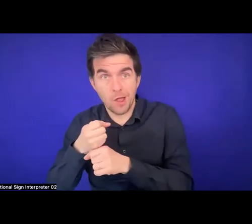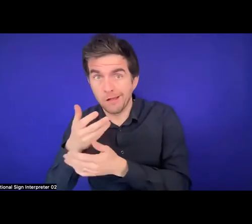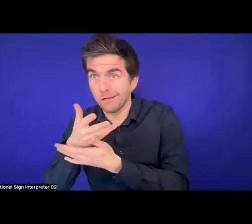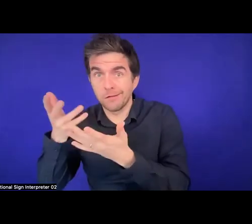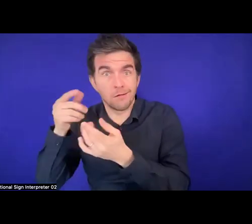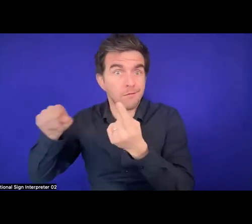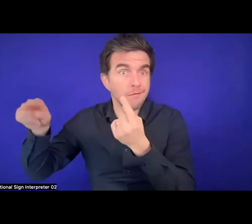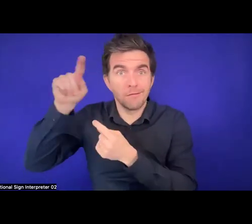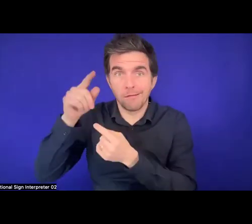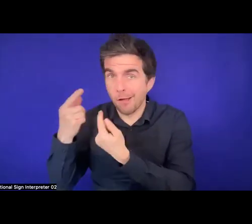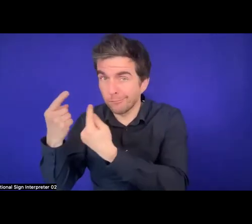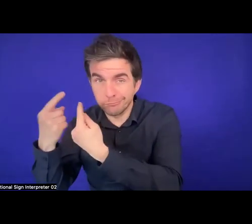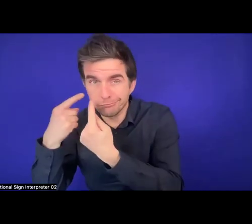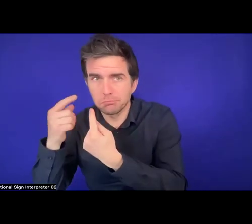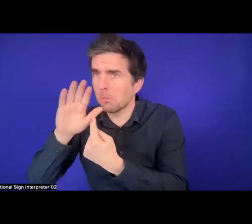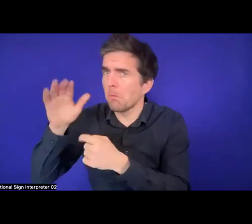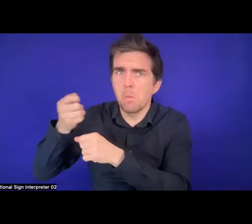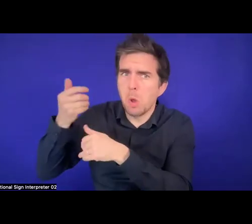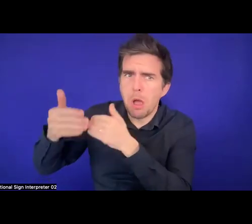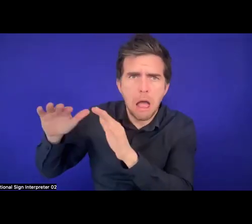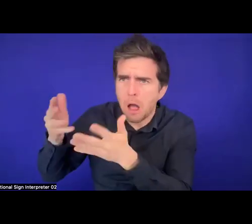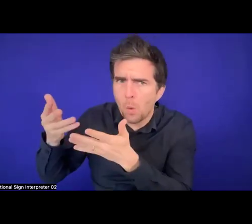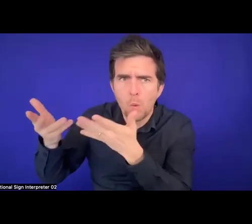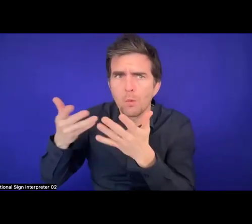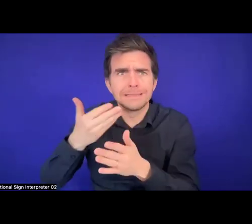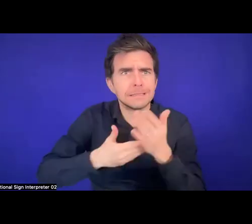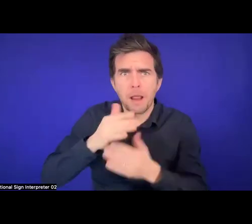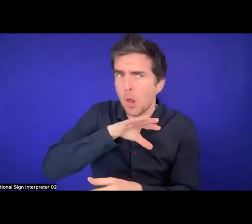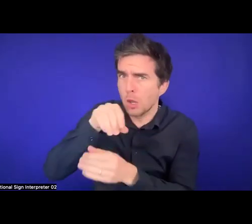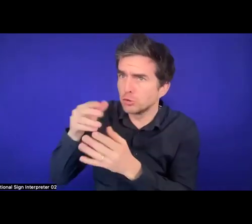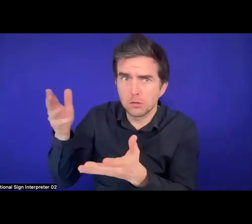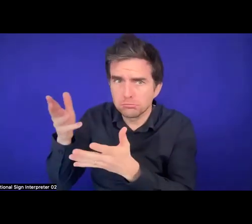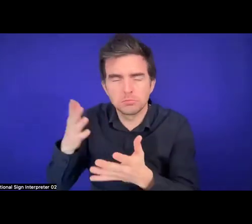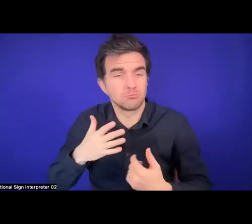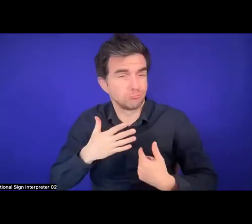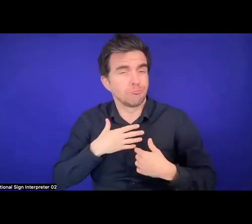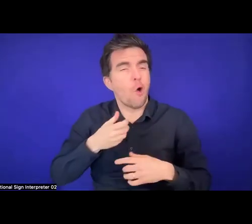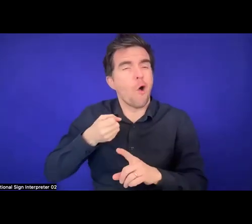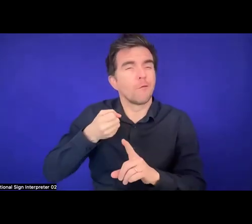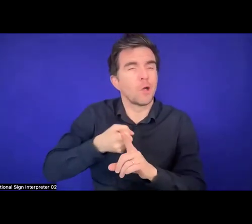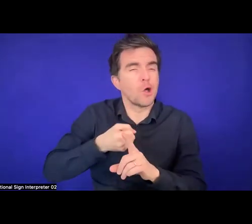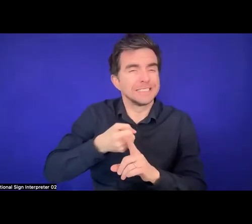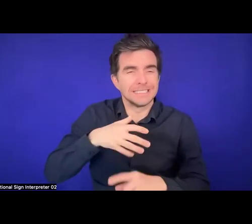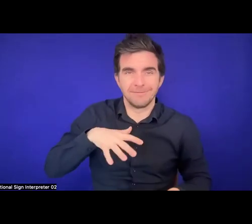advocacy space, we have four key priorities: the first one is around access to health